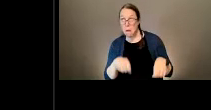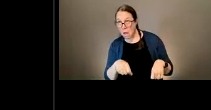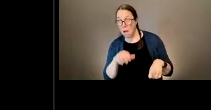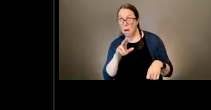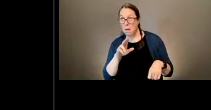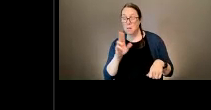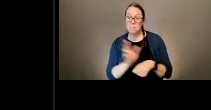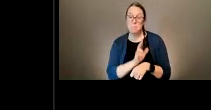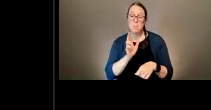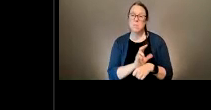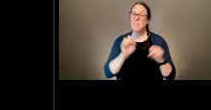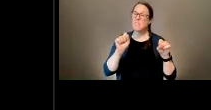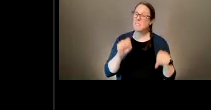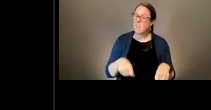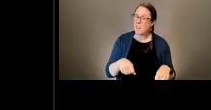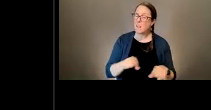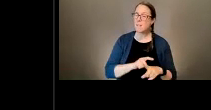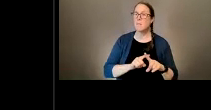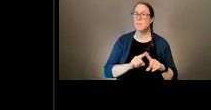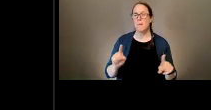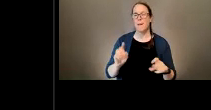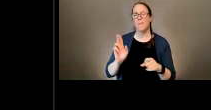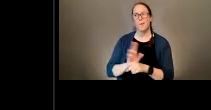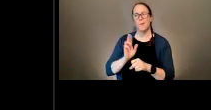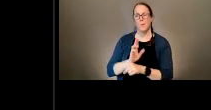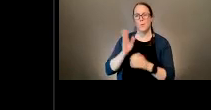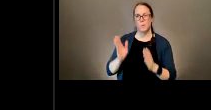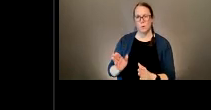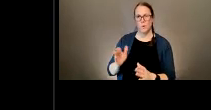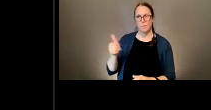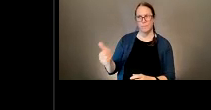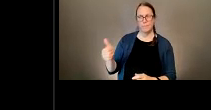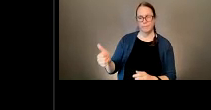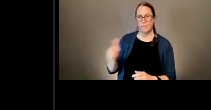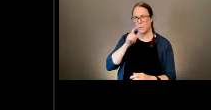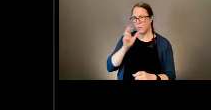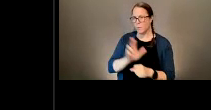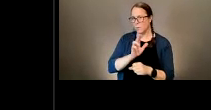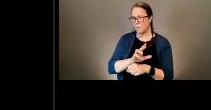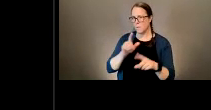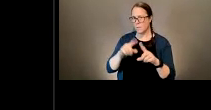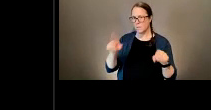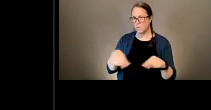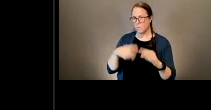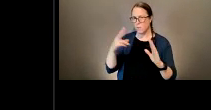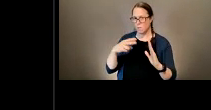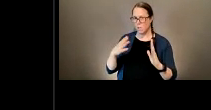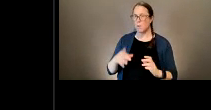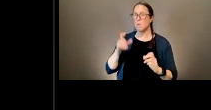but the user who is using it with a screen reader really has to jump through a good many hoops